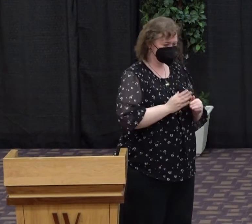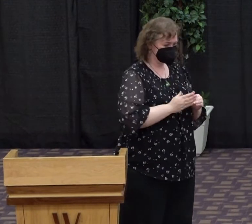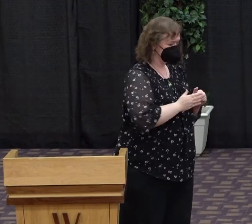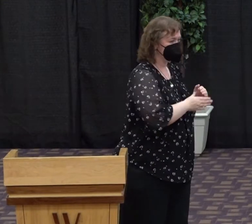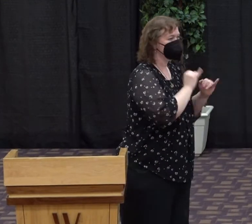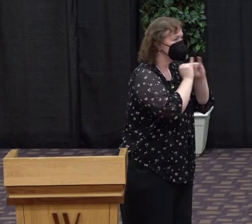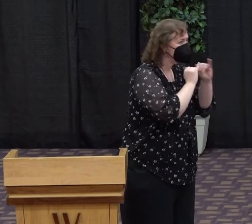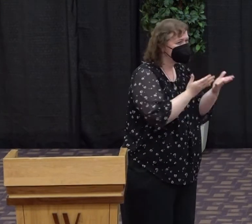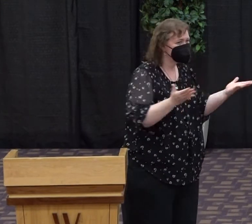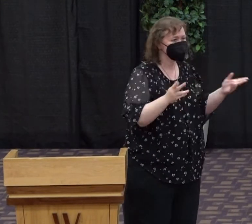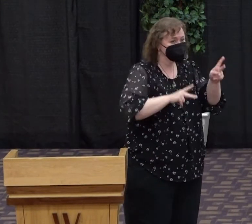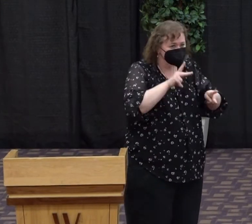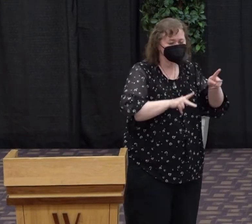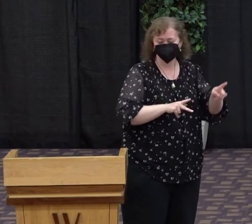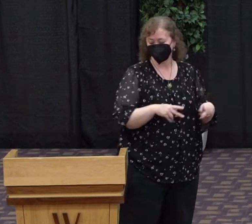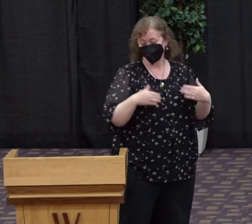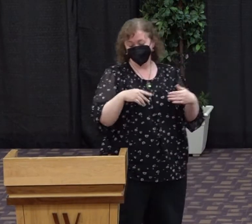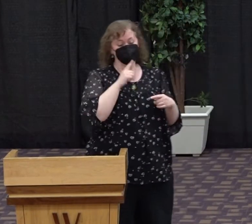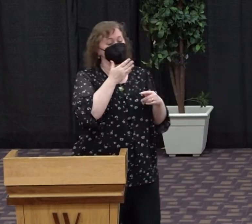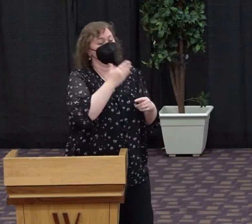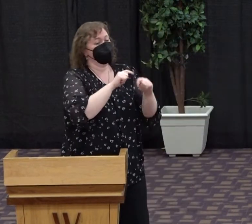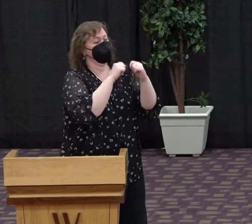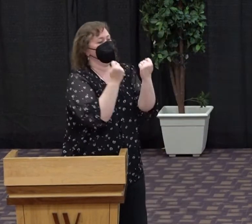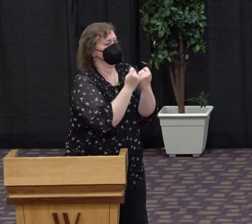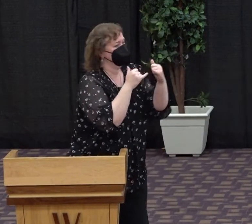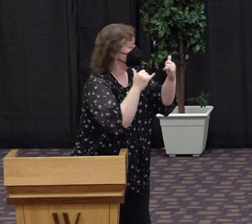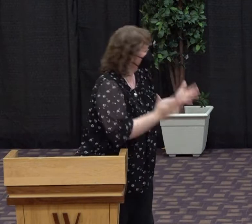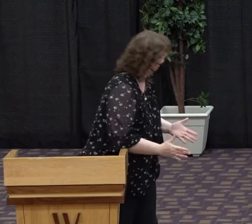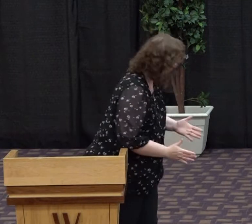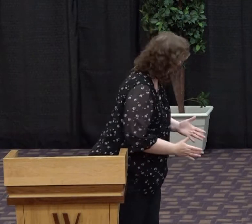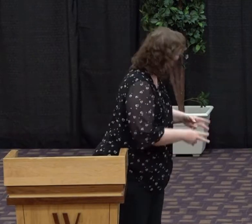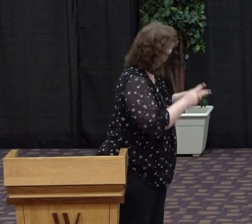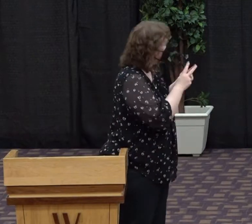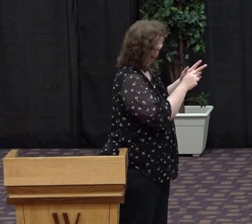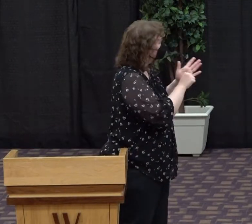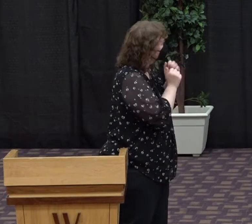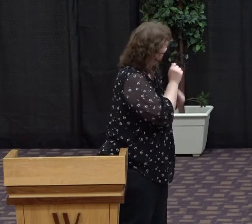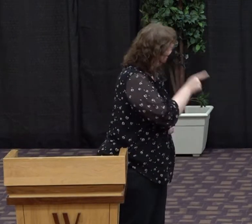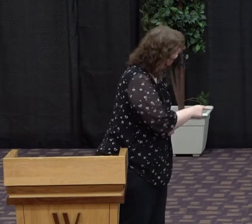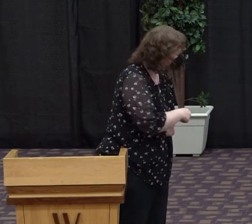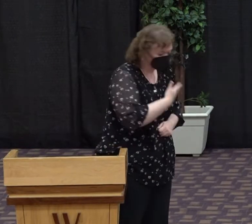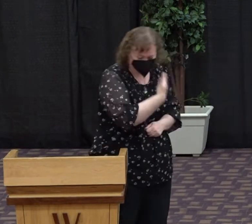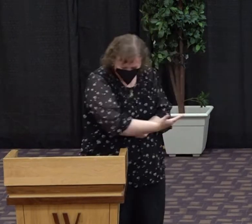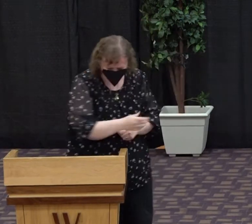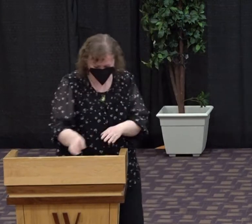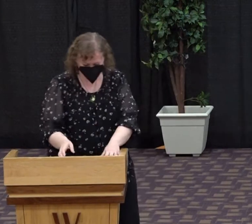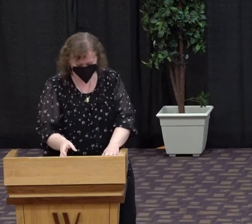what needs to be done, completing the interviews, and so forth. She's a great team player! I'm very impressed with you.